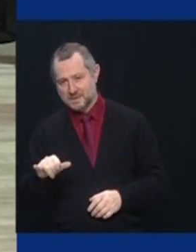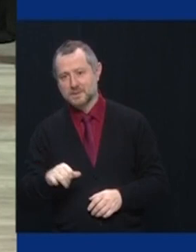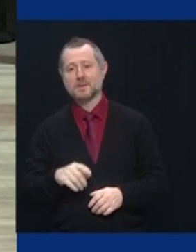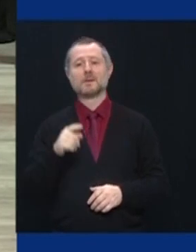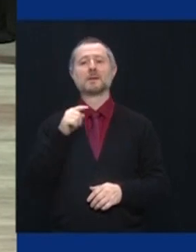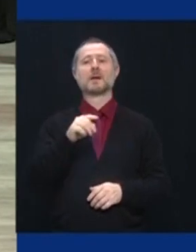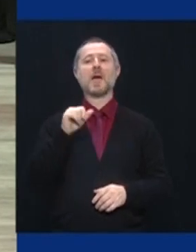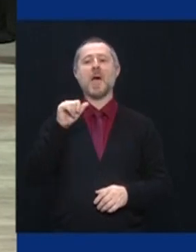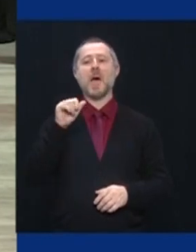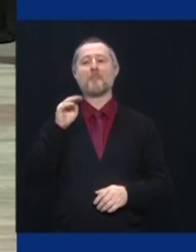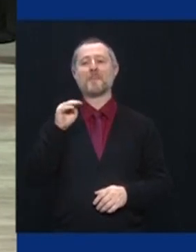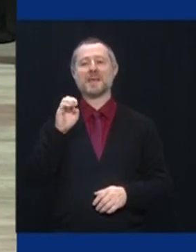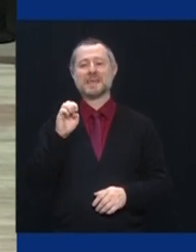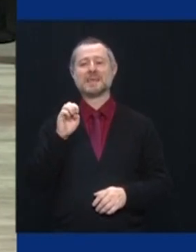OF CONNECTED CHRISTIANE CHURCH.